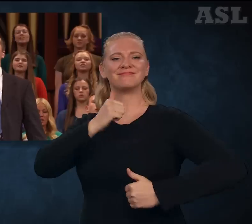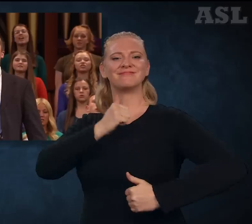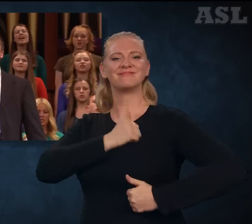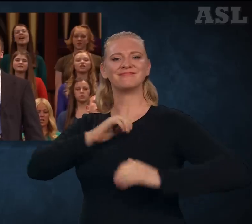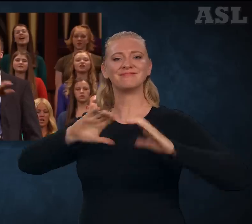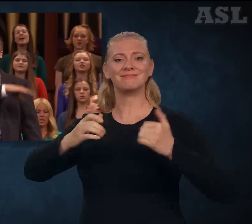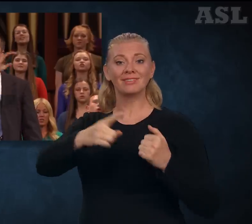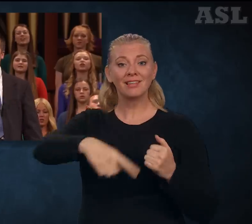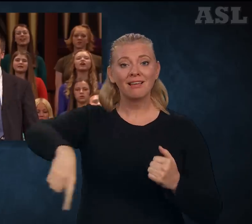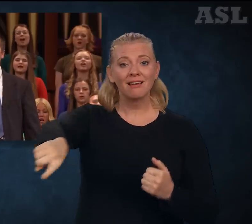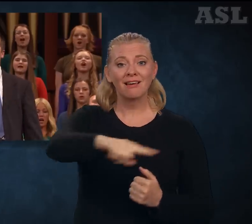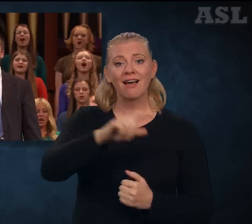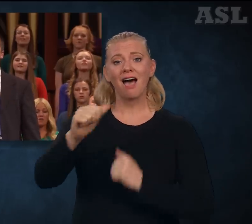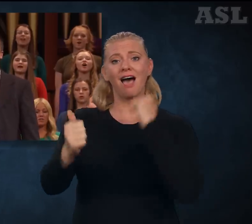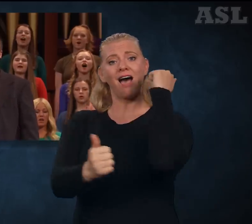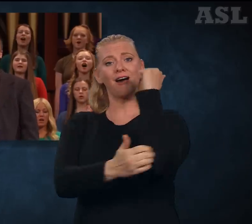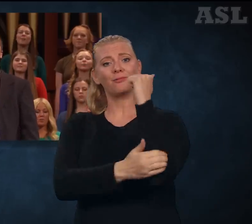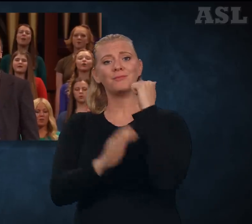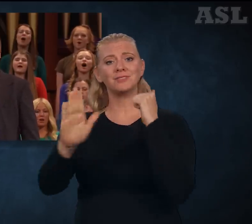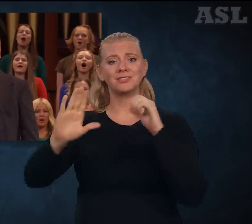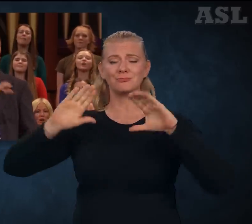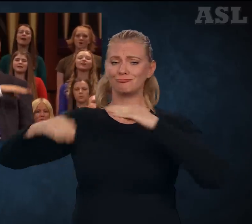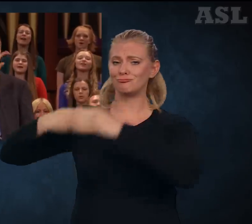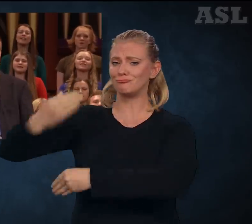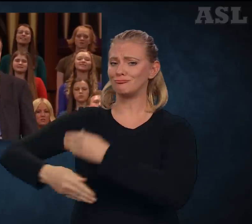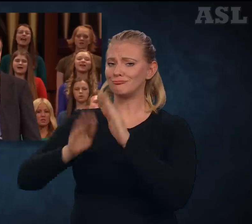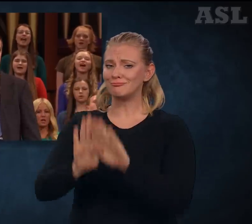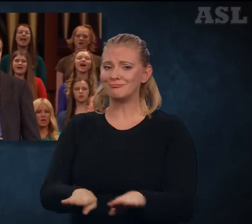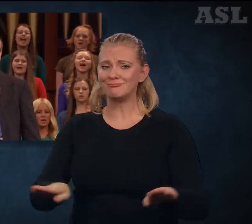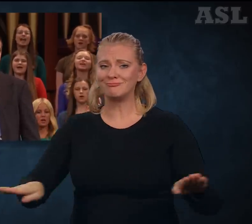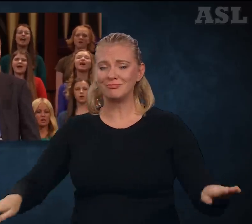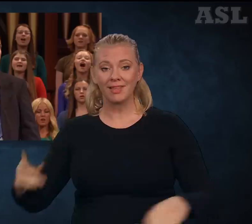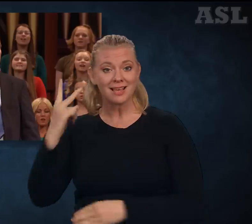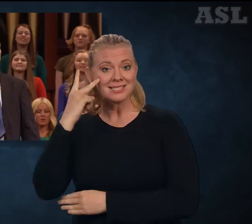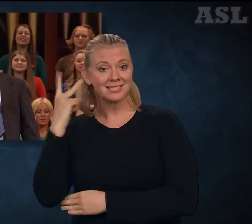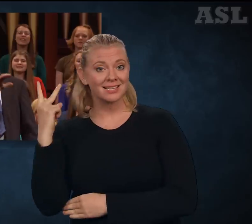HOPE OF ISRAEL, ZION'S ARMY, CHILDREN OF THE PROMISED DAY,